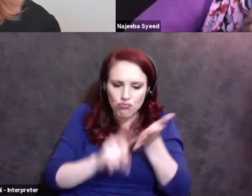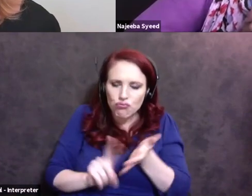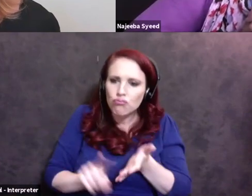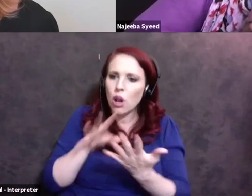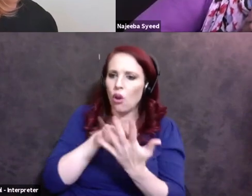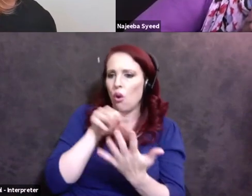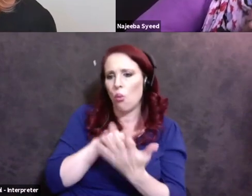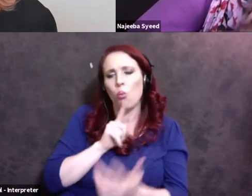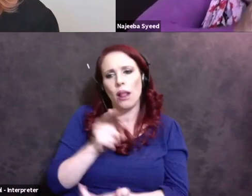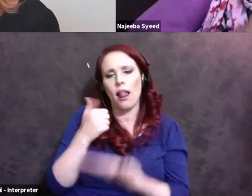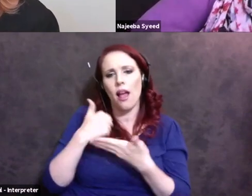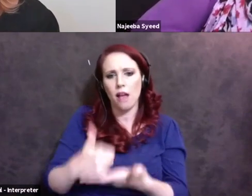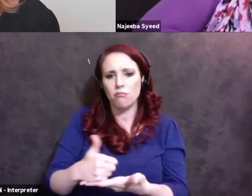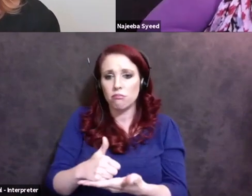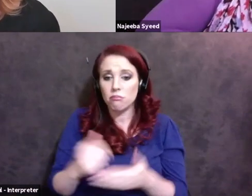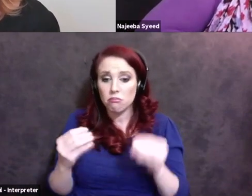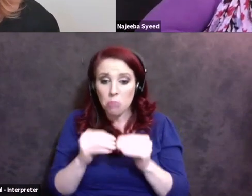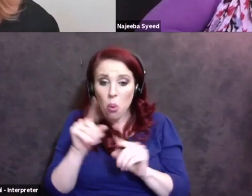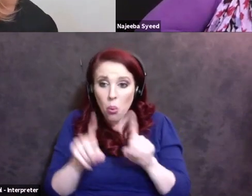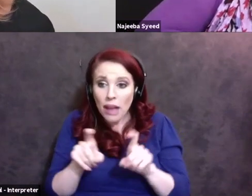Are there more questions?